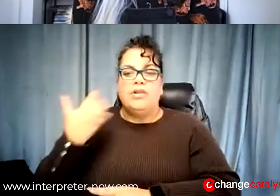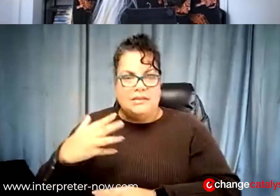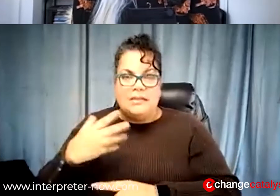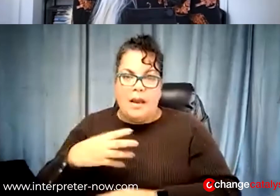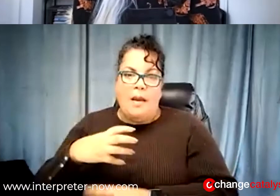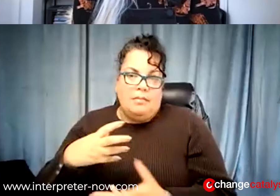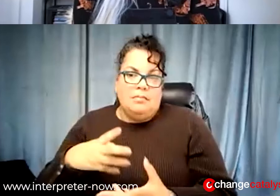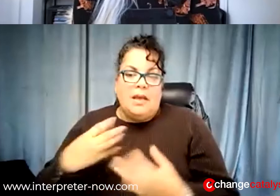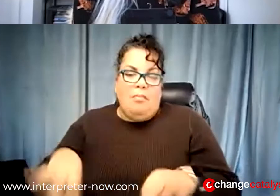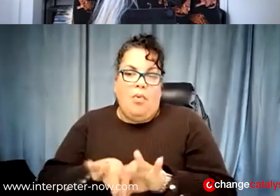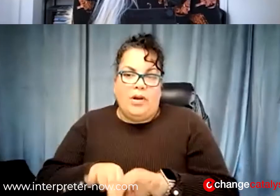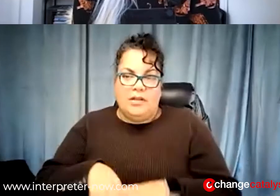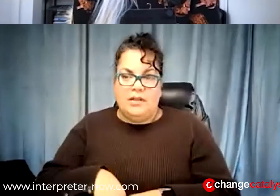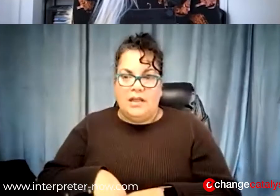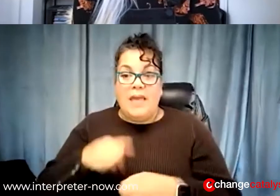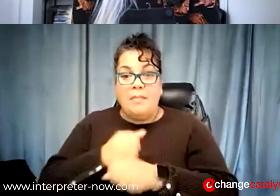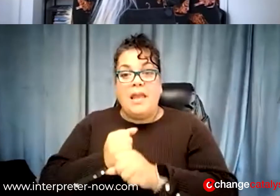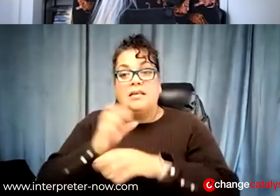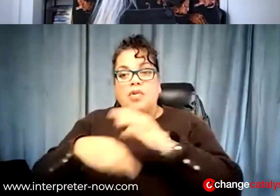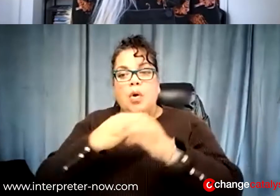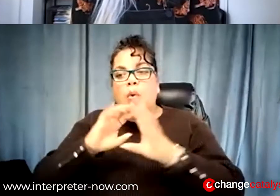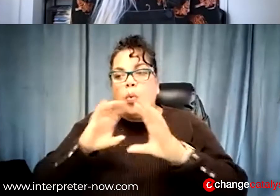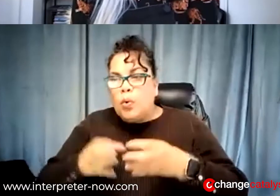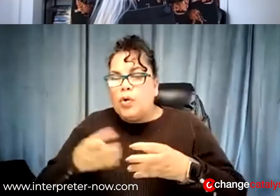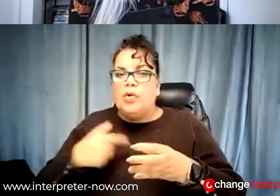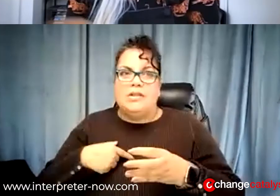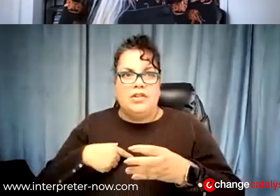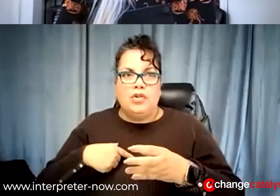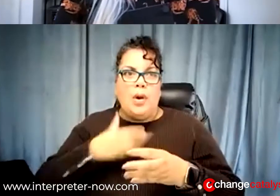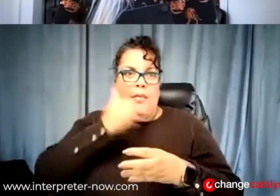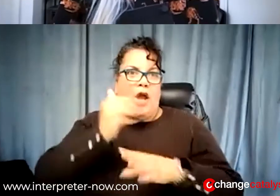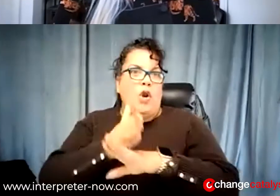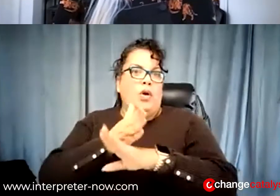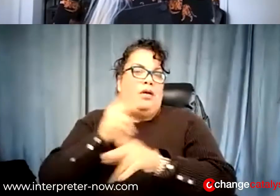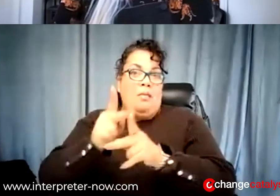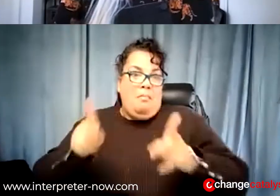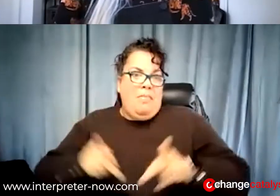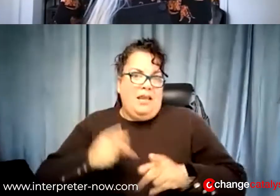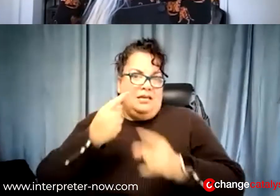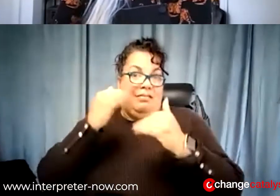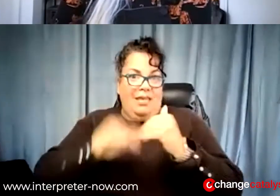we could make the world into a lot better shape than it is now. Yeah, agreed, agreed.